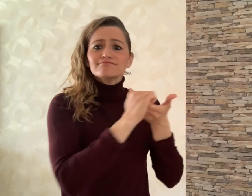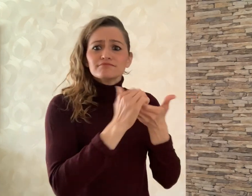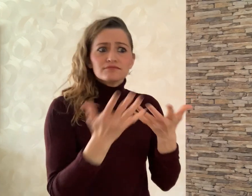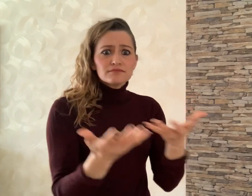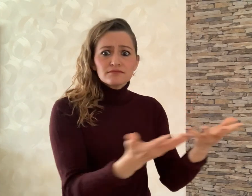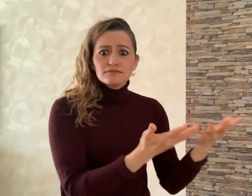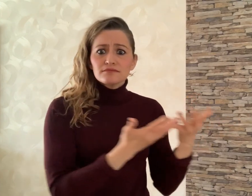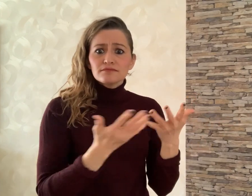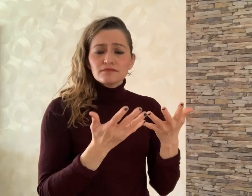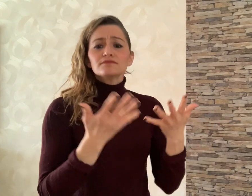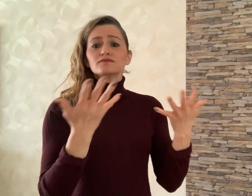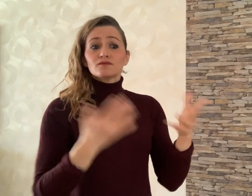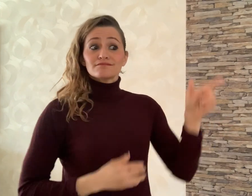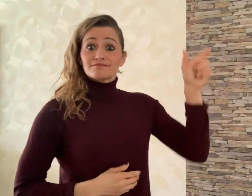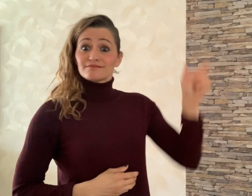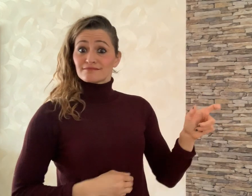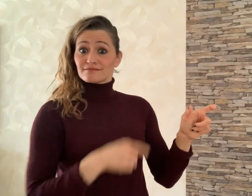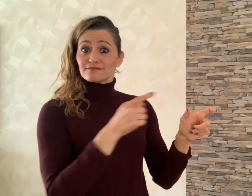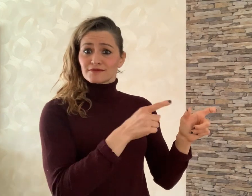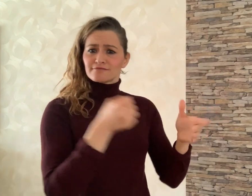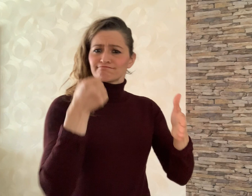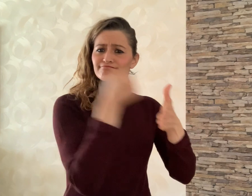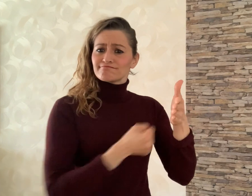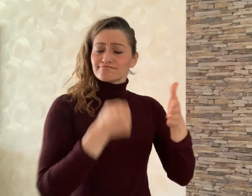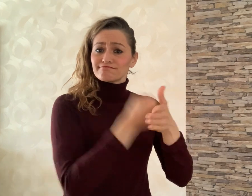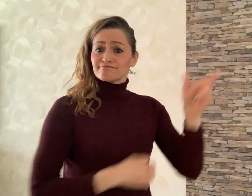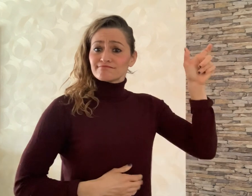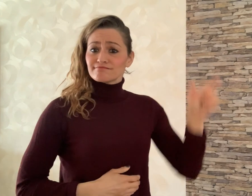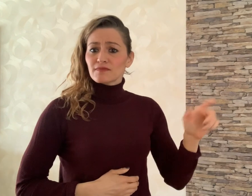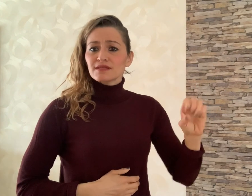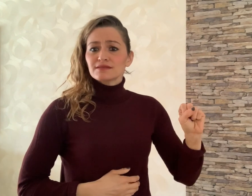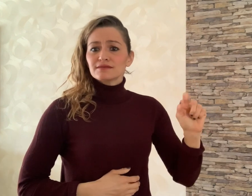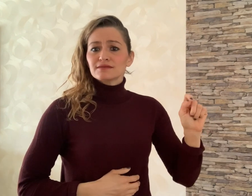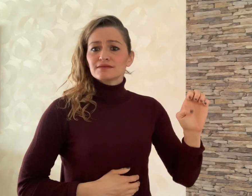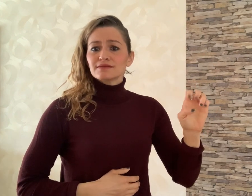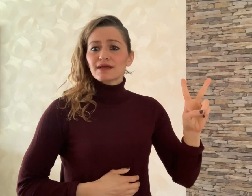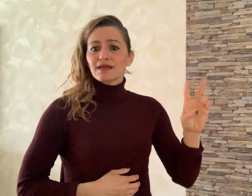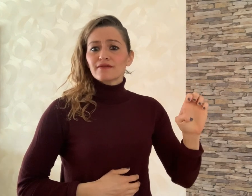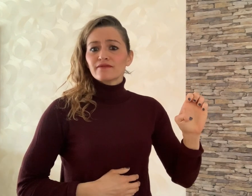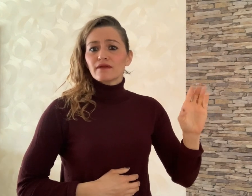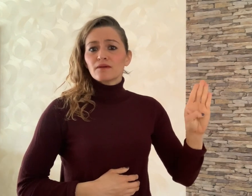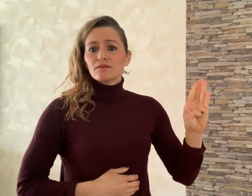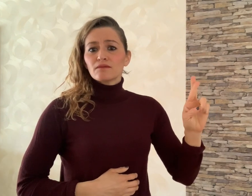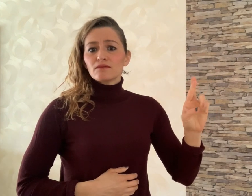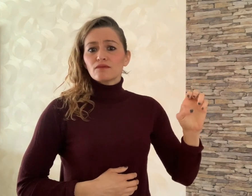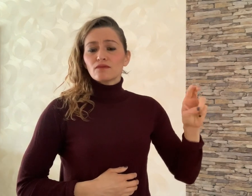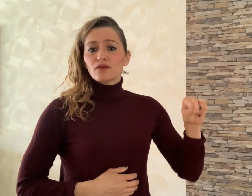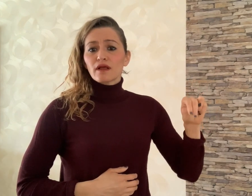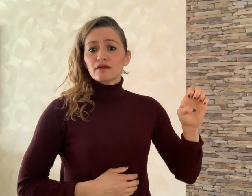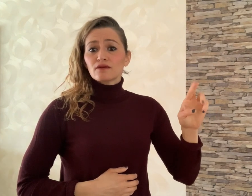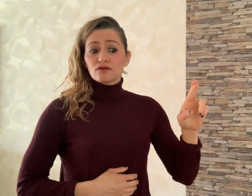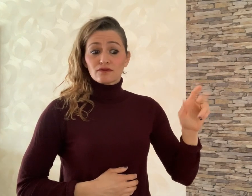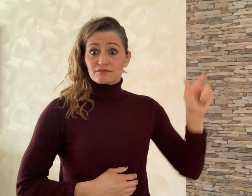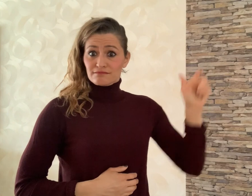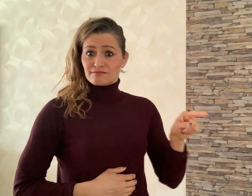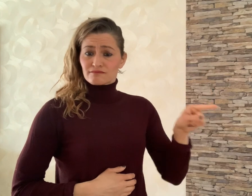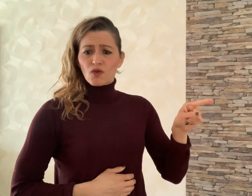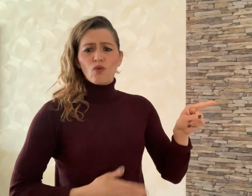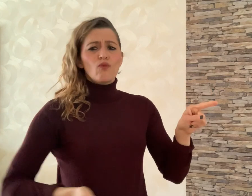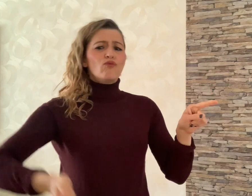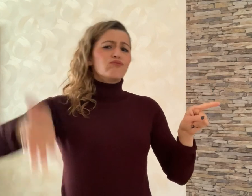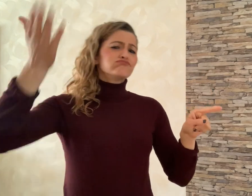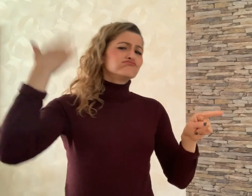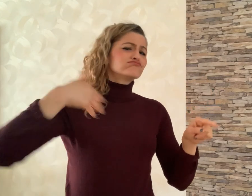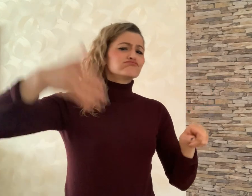Funeral services for this leader Steve Brenner,